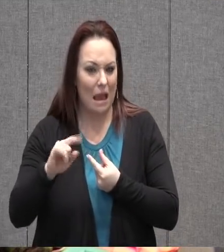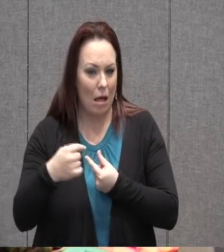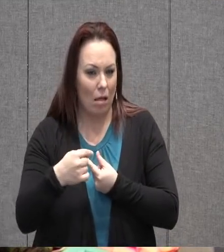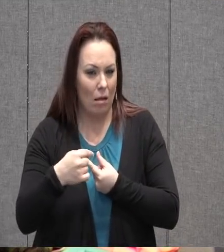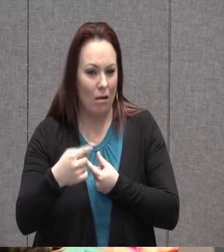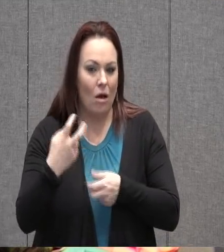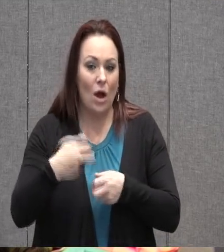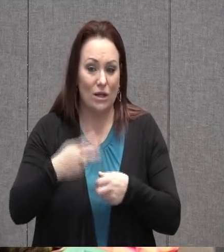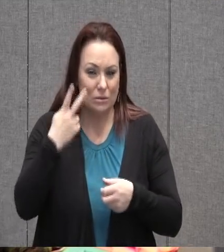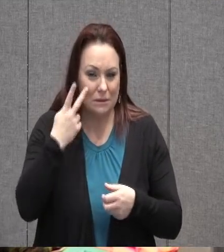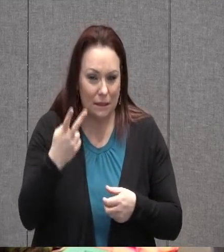It's kind of hard to see.